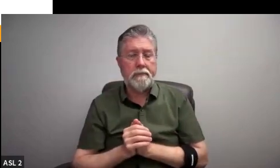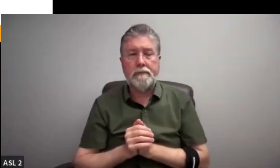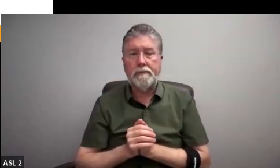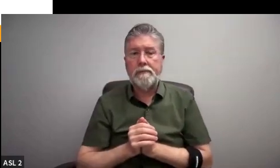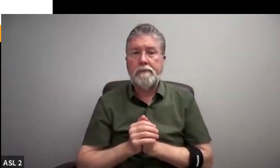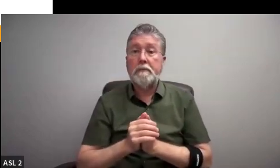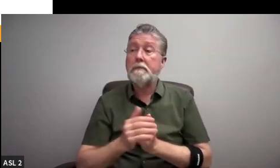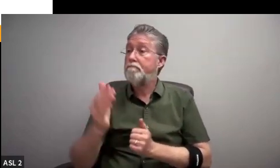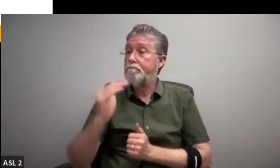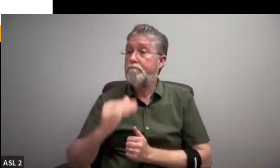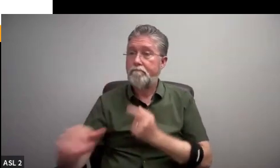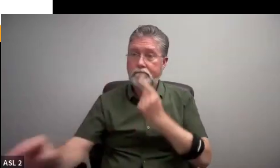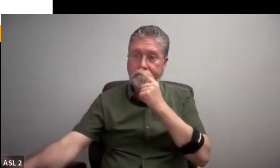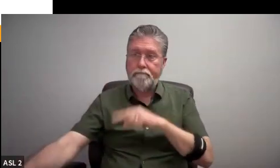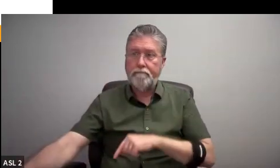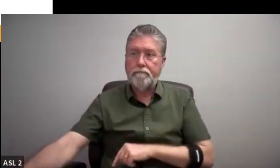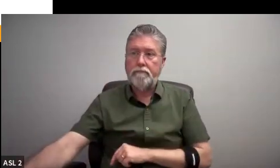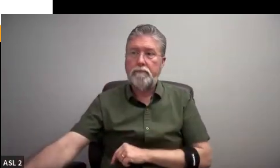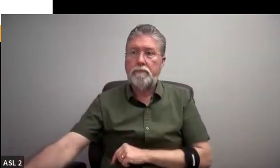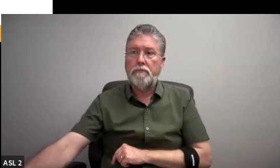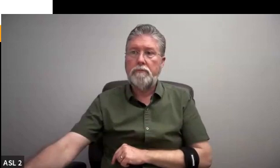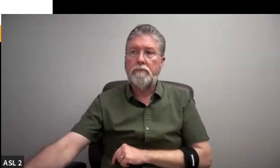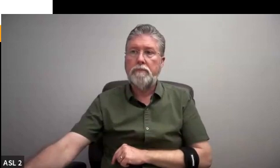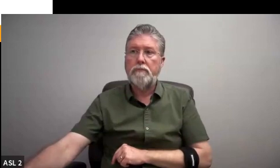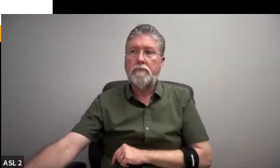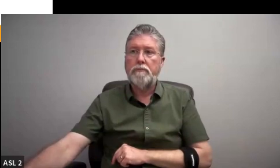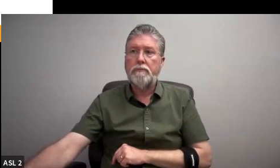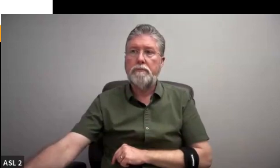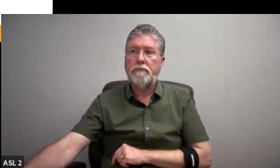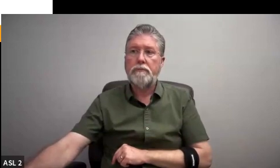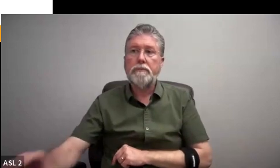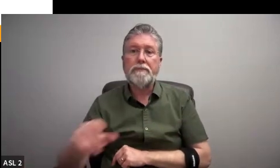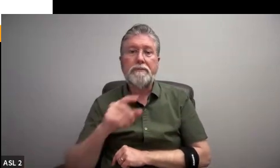Next slide please. This slide outlines